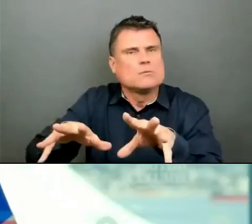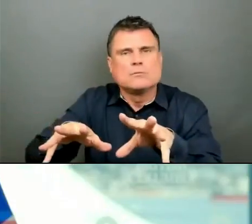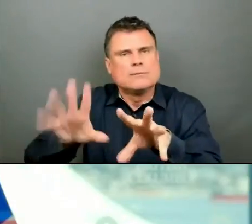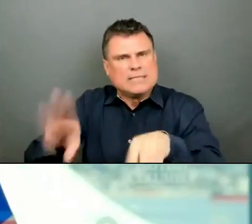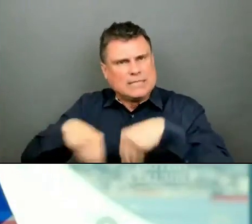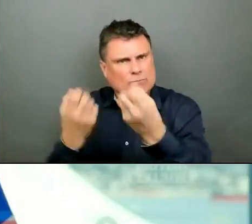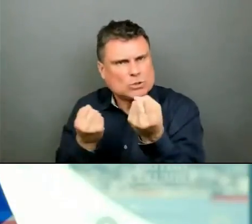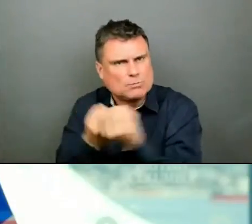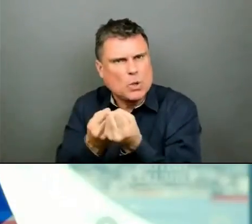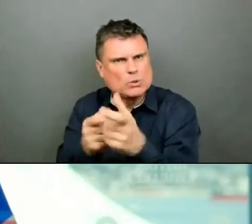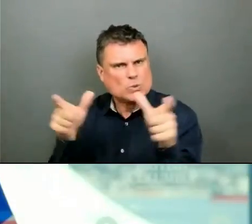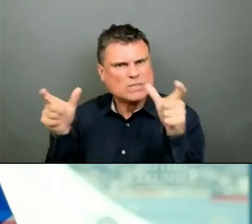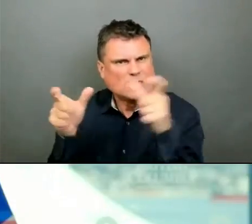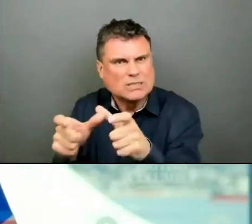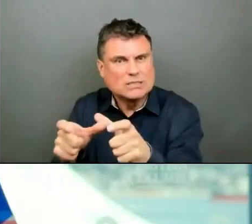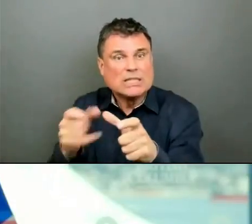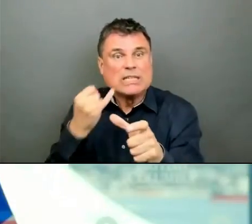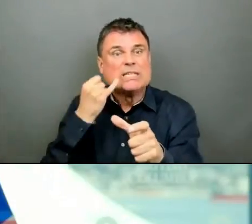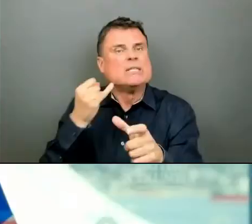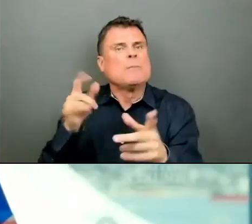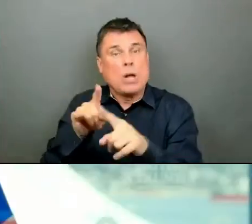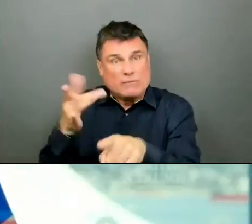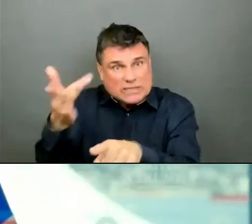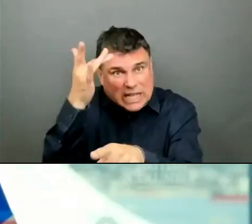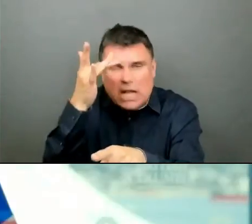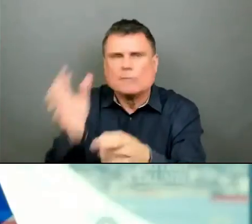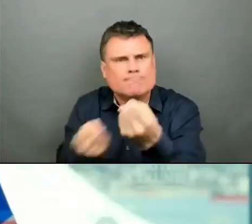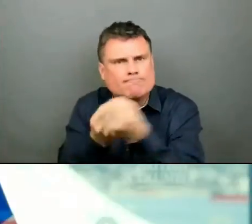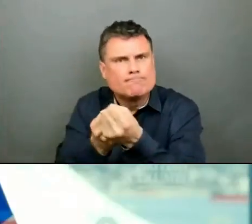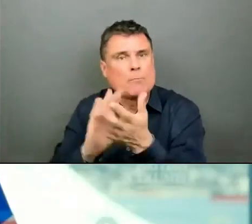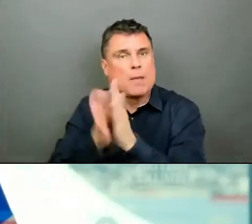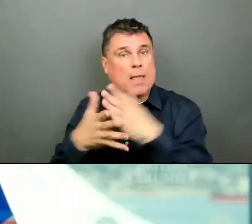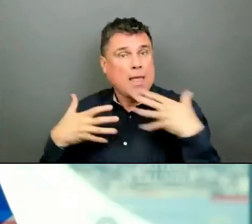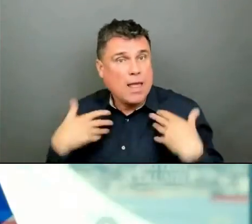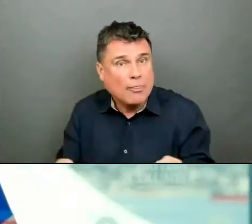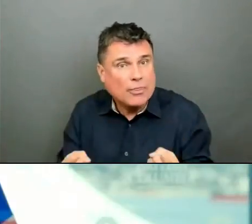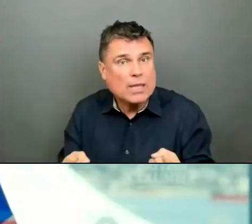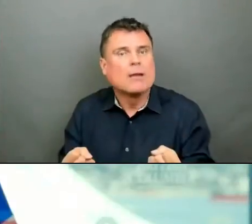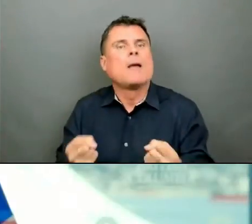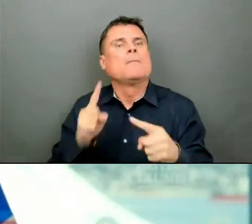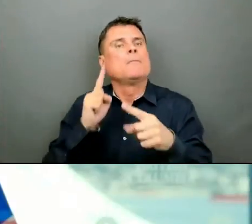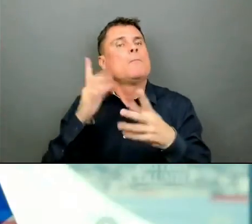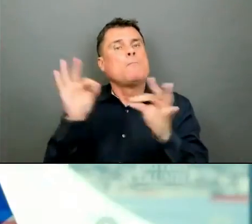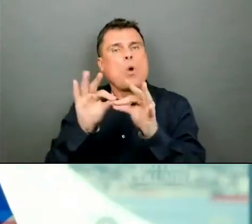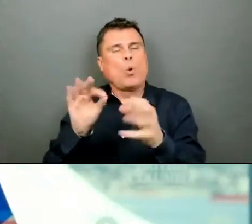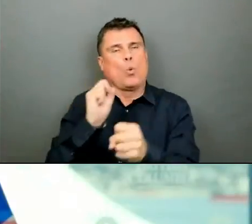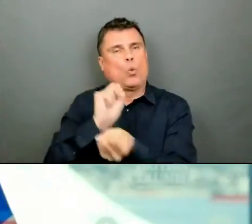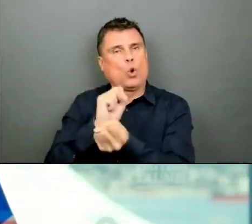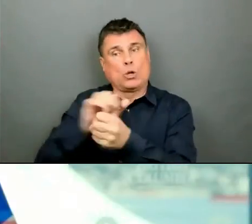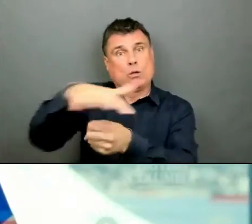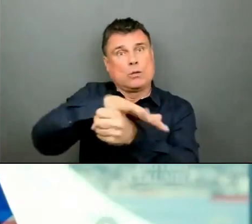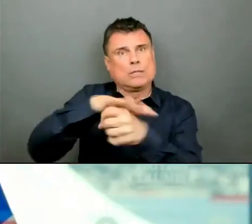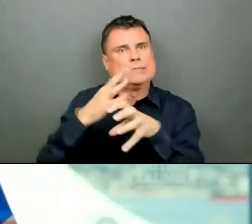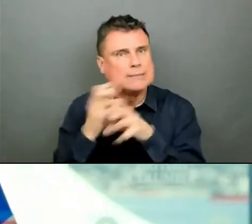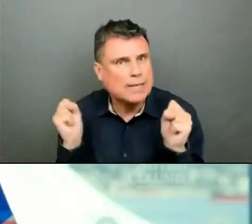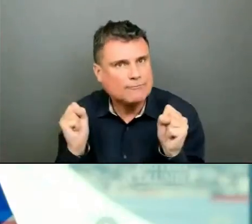well. And to be able to perform their work safely. Obviously we're going to continue and there is